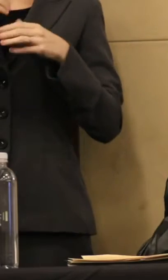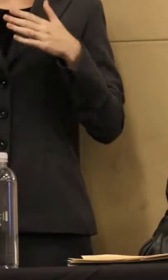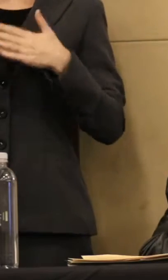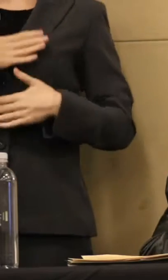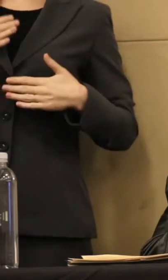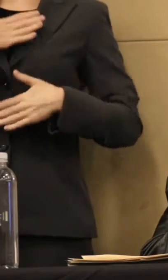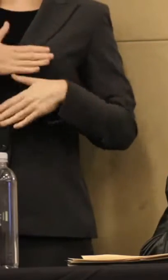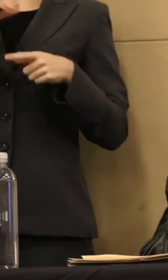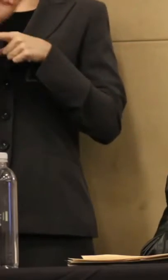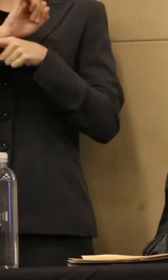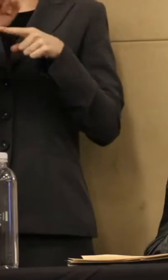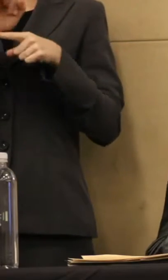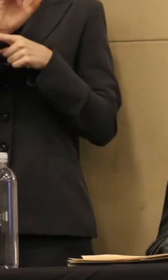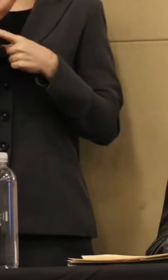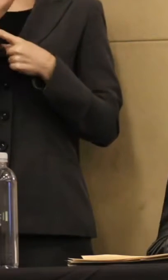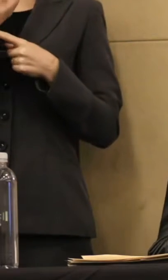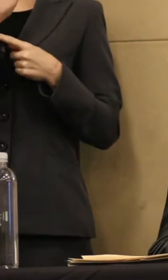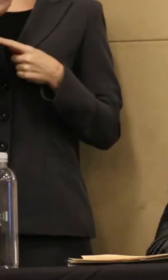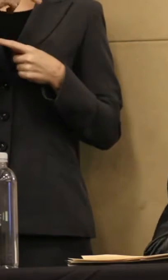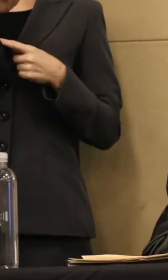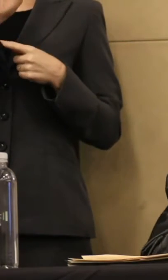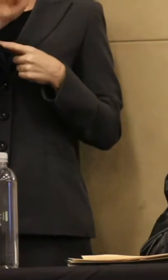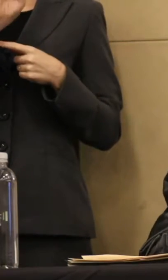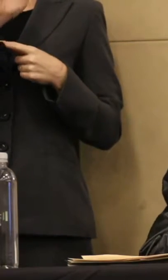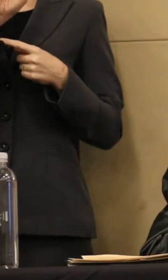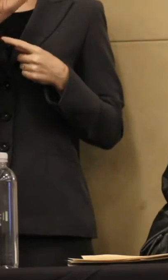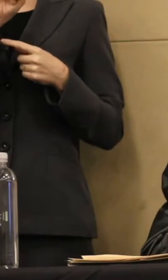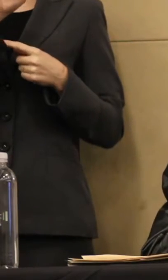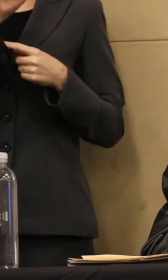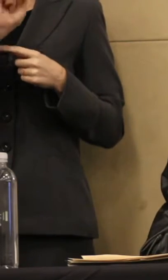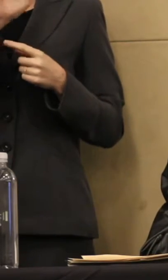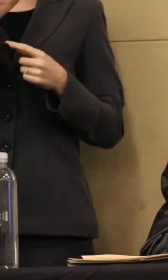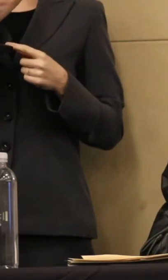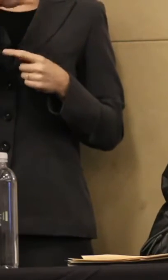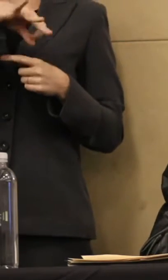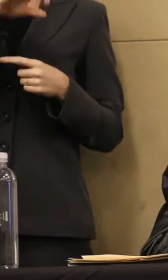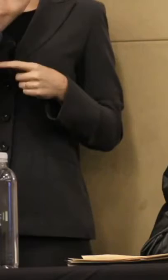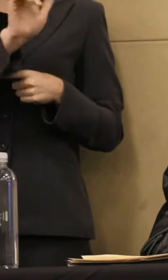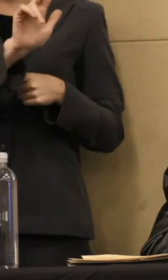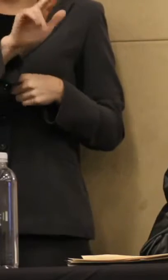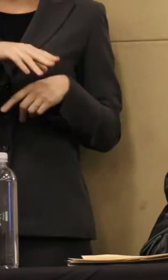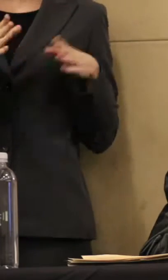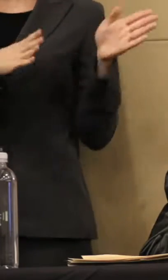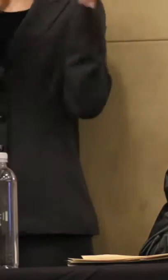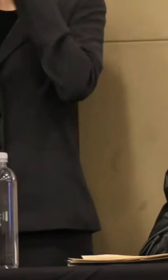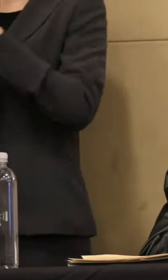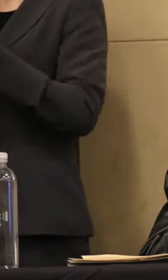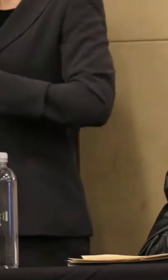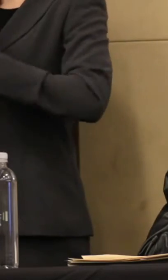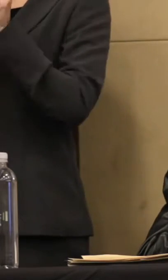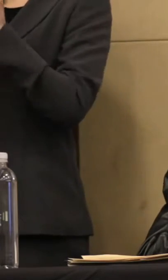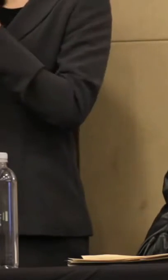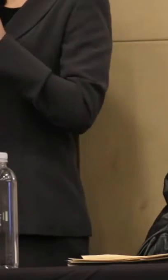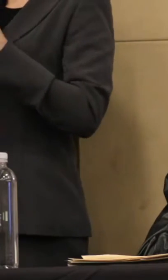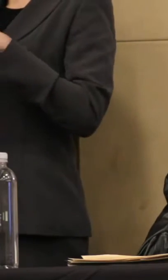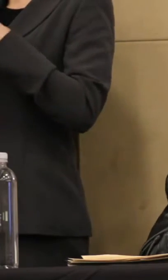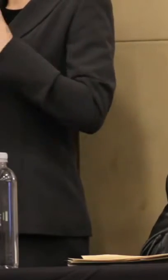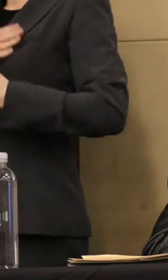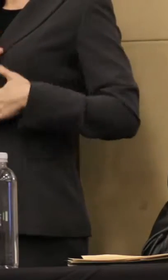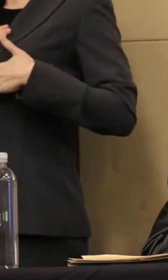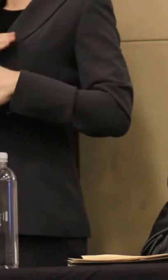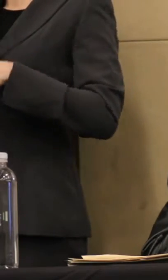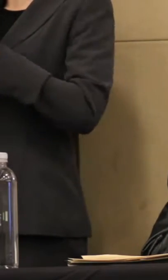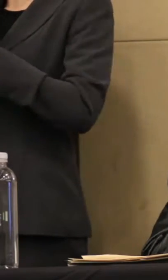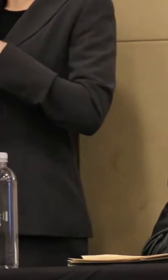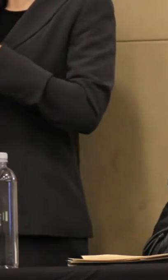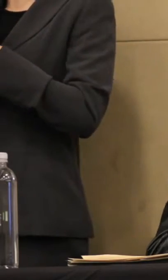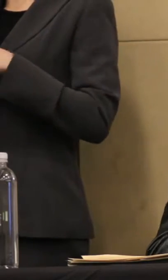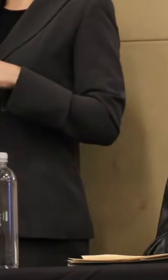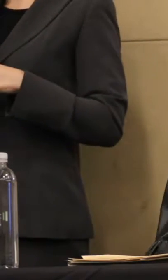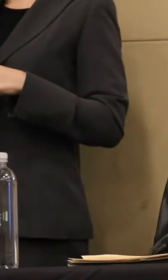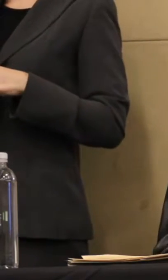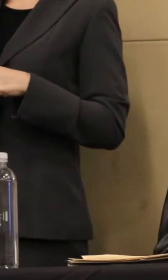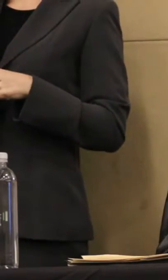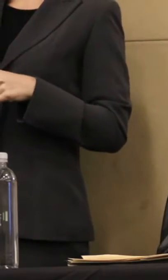the unemployment rate is 9.3, unemployment rate of people with disabilities is 12.1 percent.